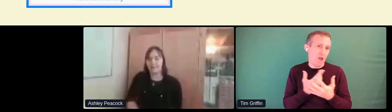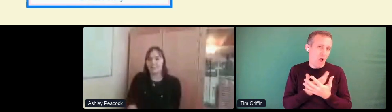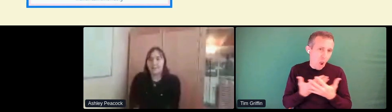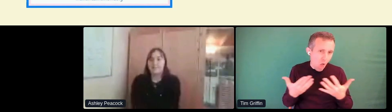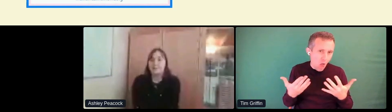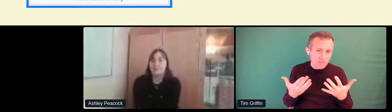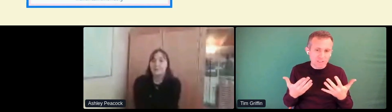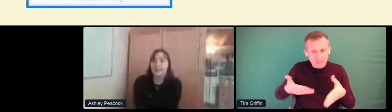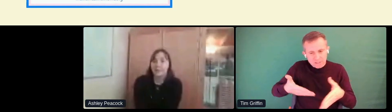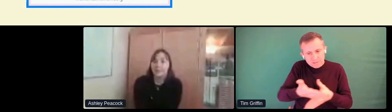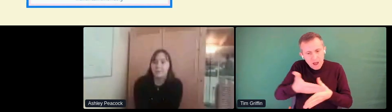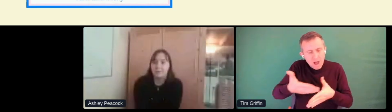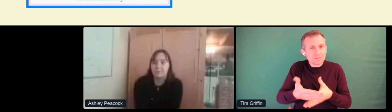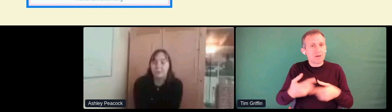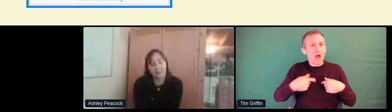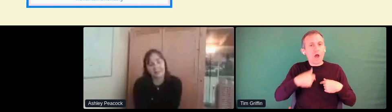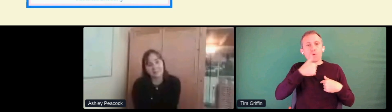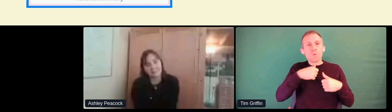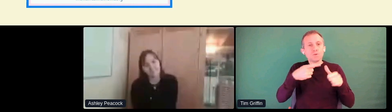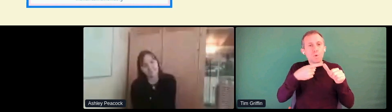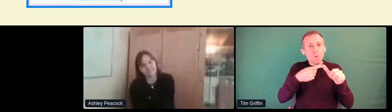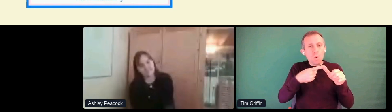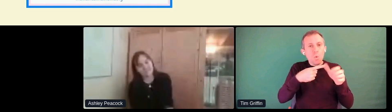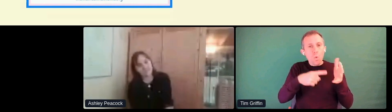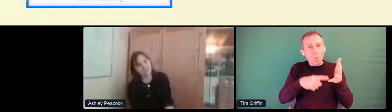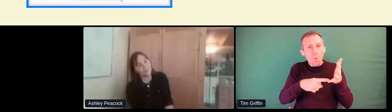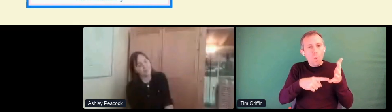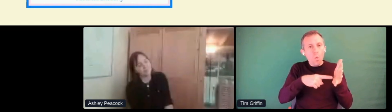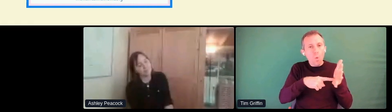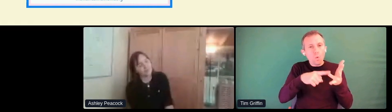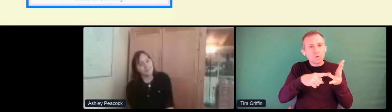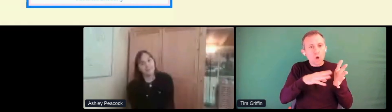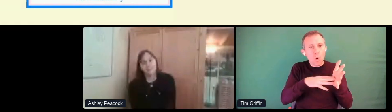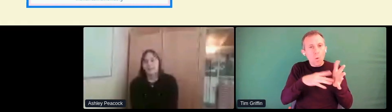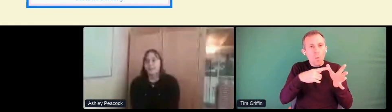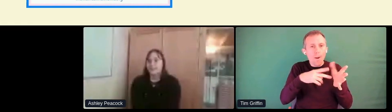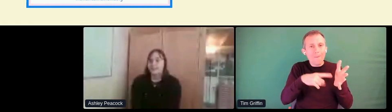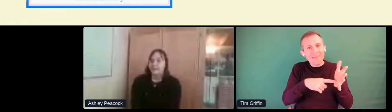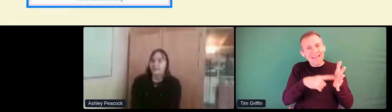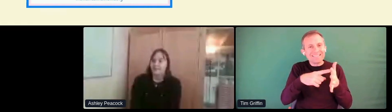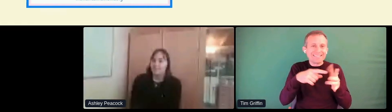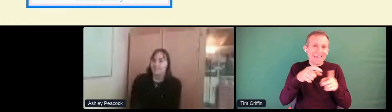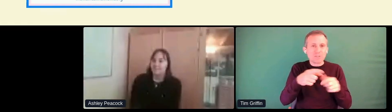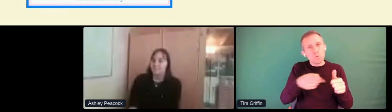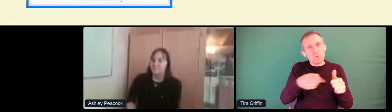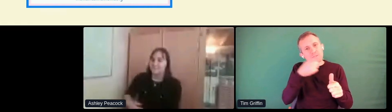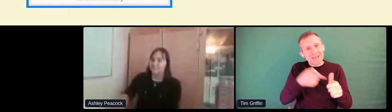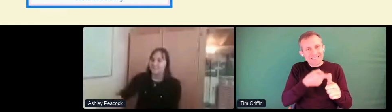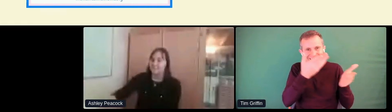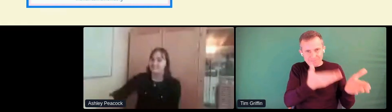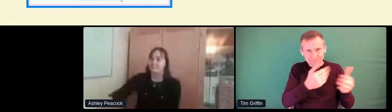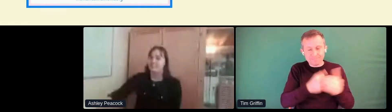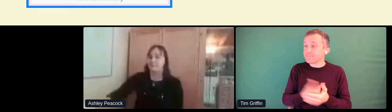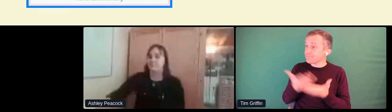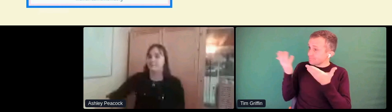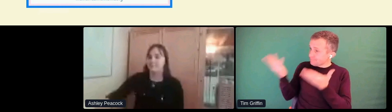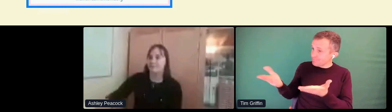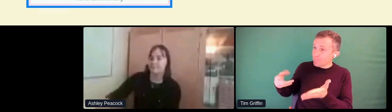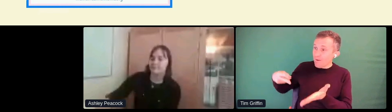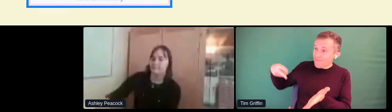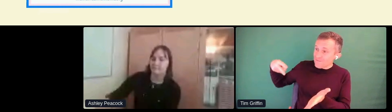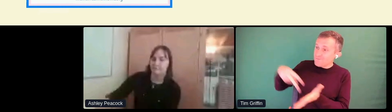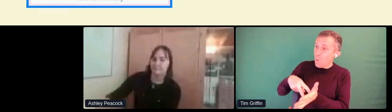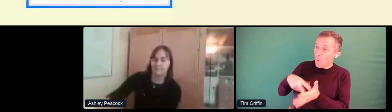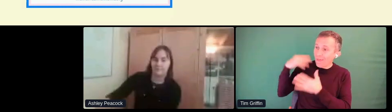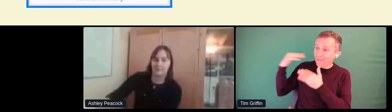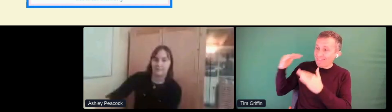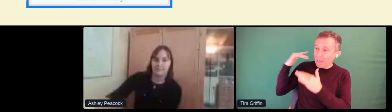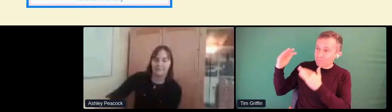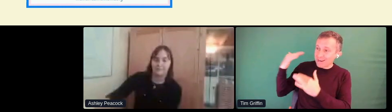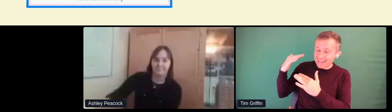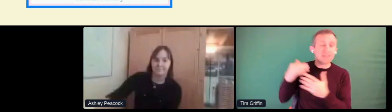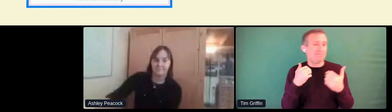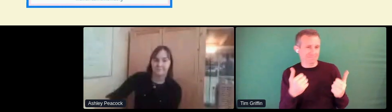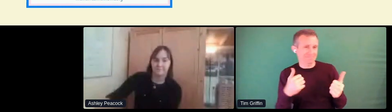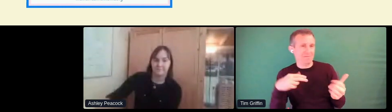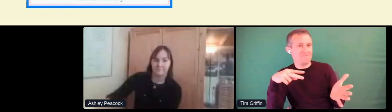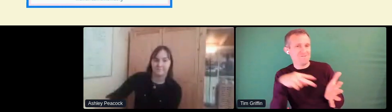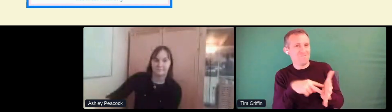So Fork Theory, I like to think of working alongside Spoon Theory but it takes a different